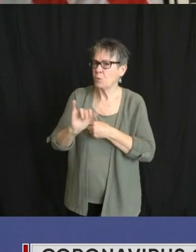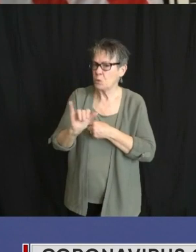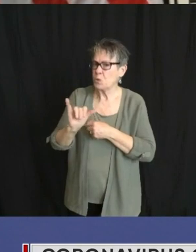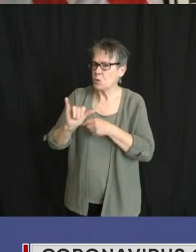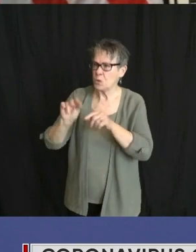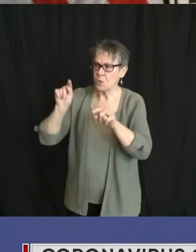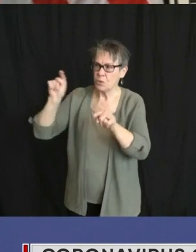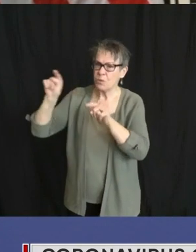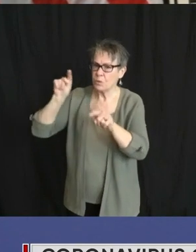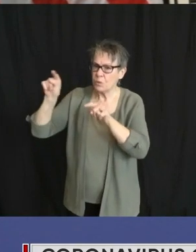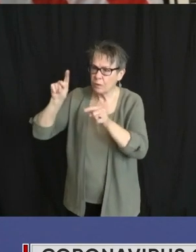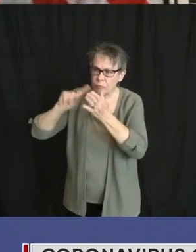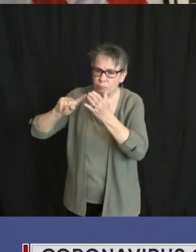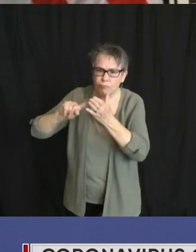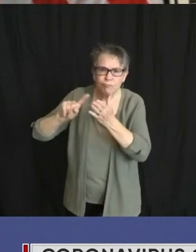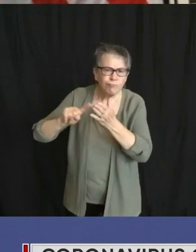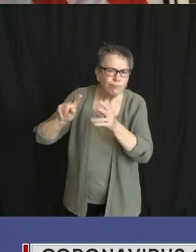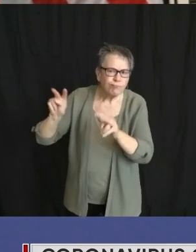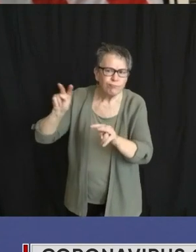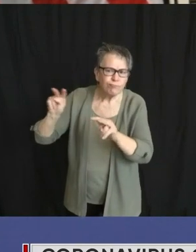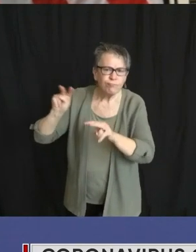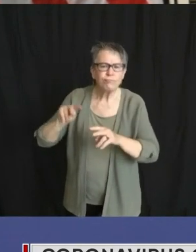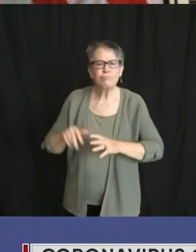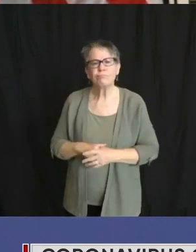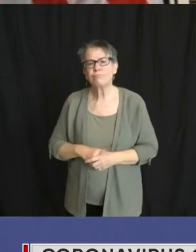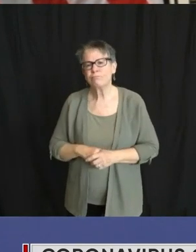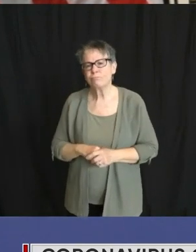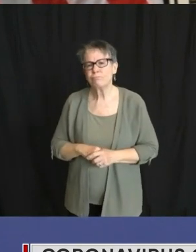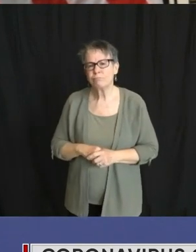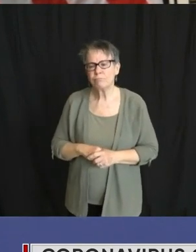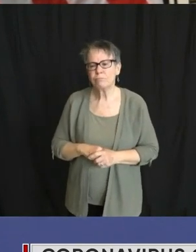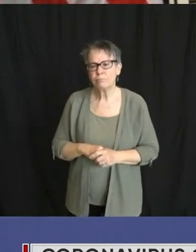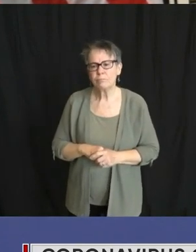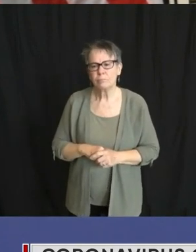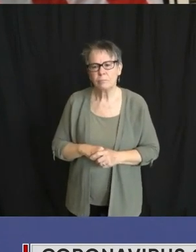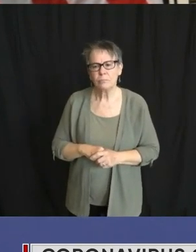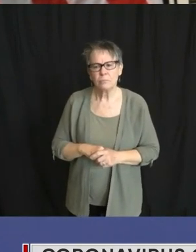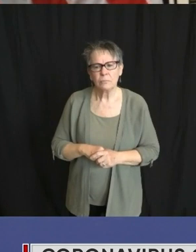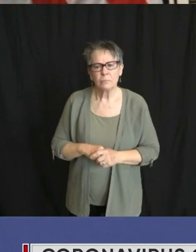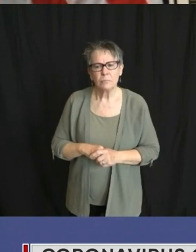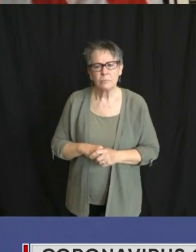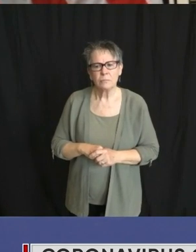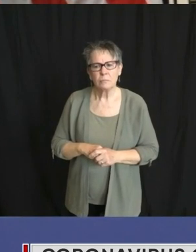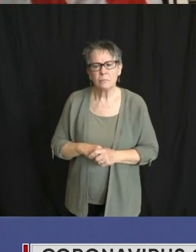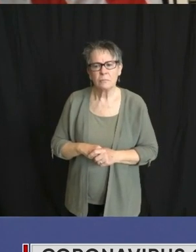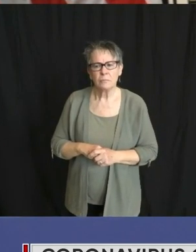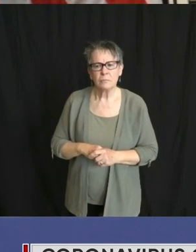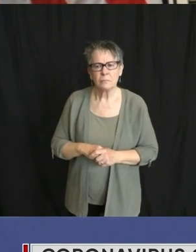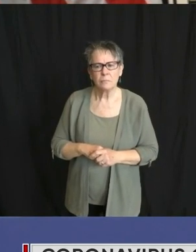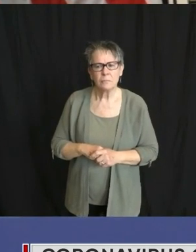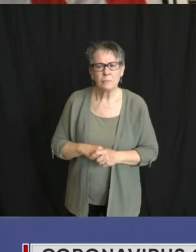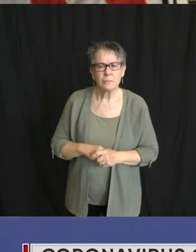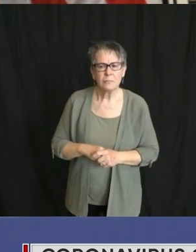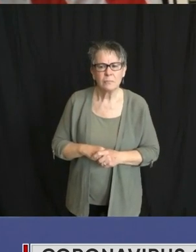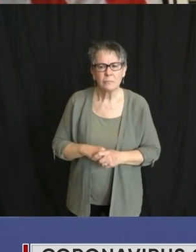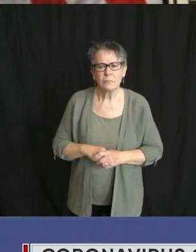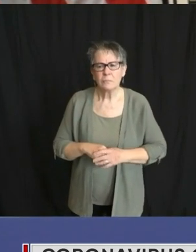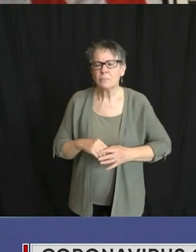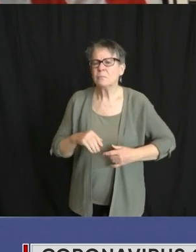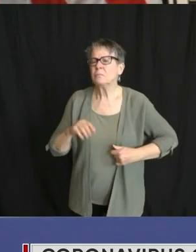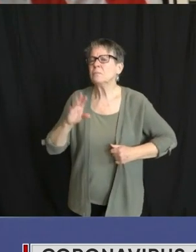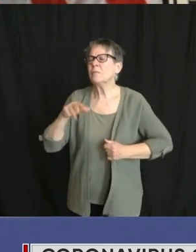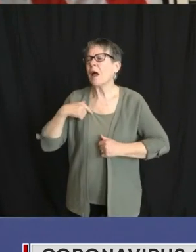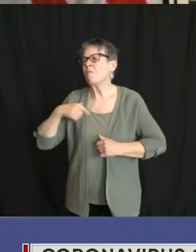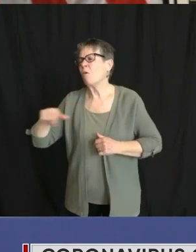THANK YOU, JUDY.